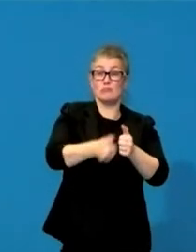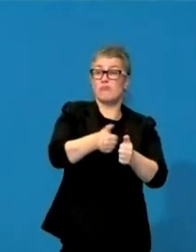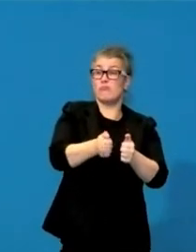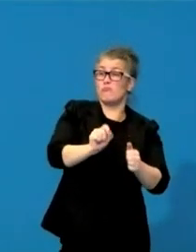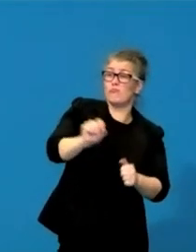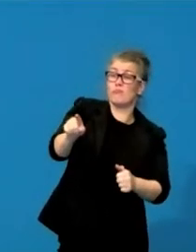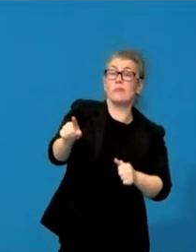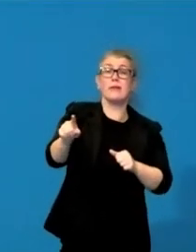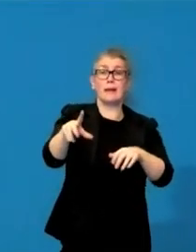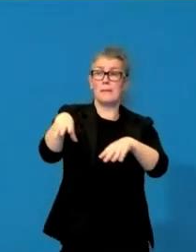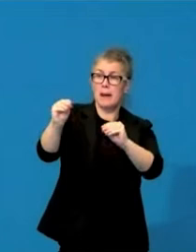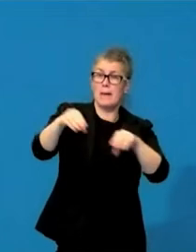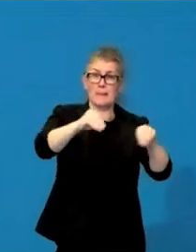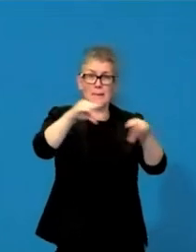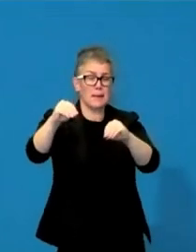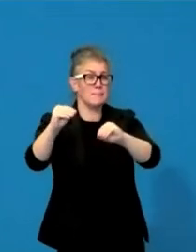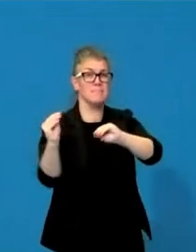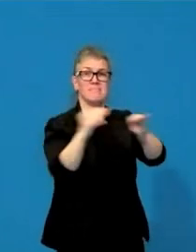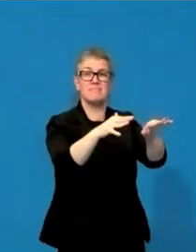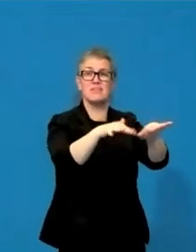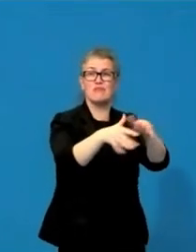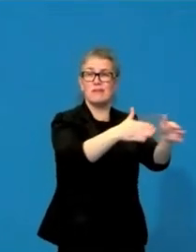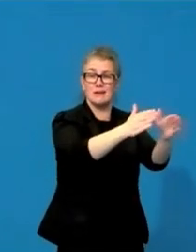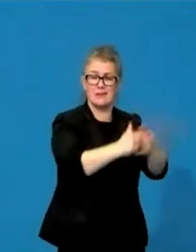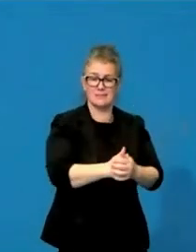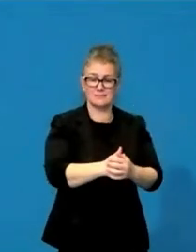And Perth - what if someone - what if someone do that down in Perth?